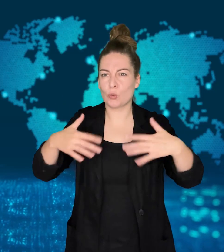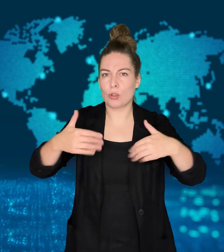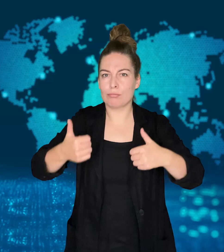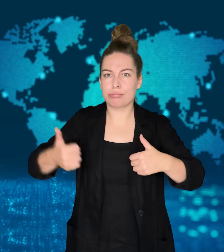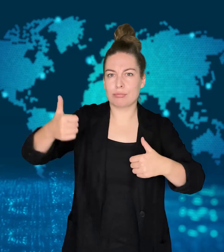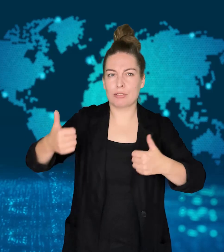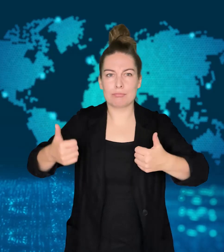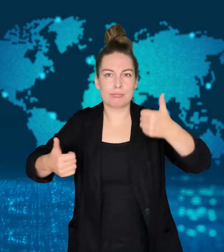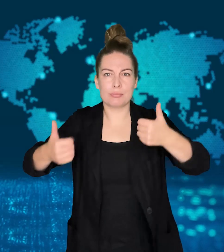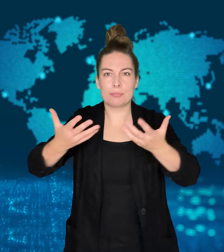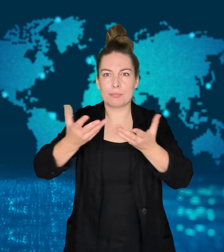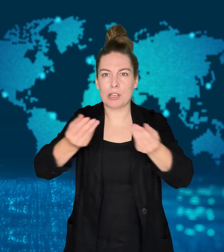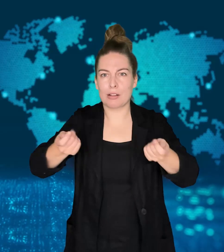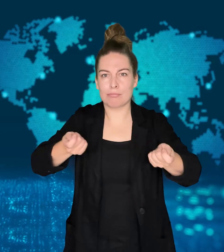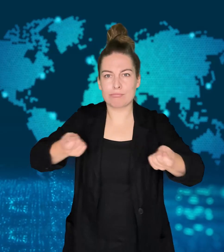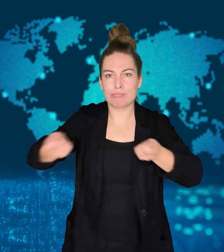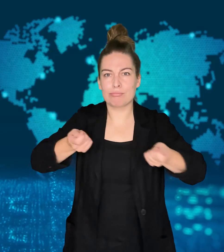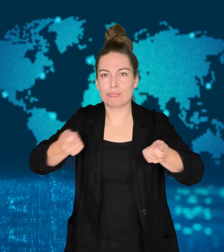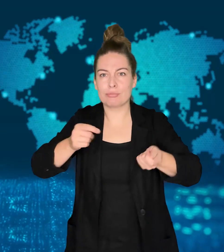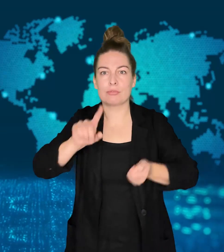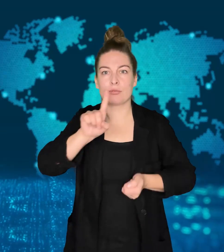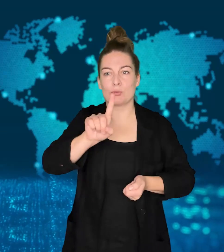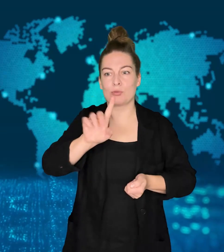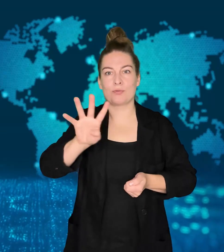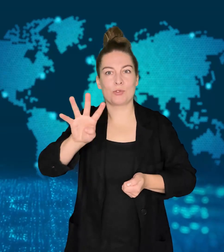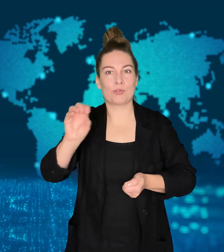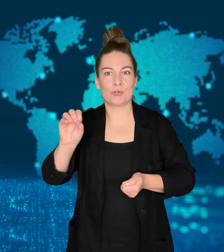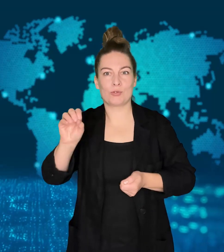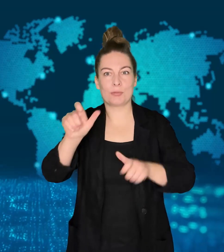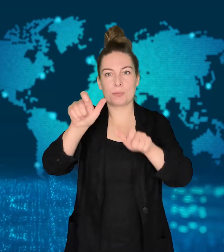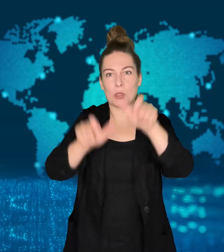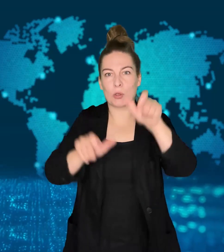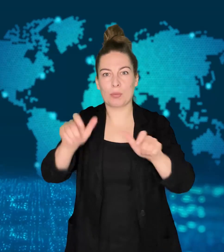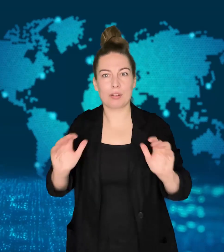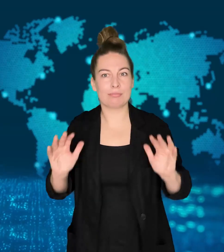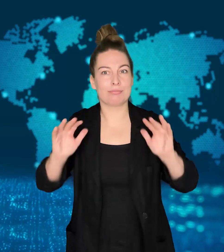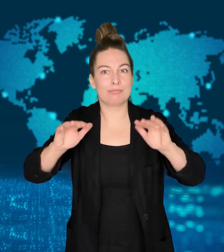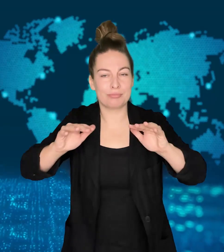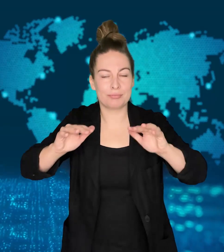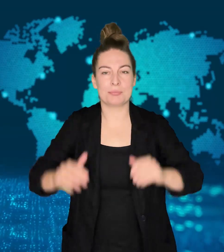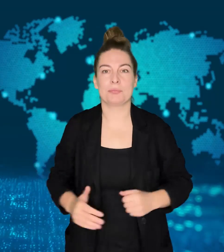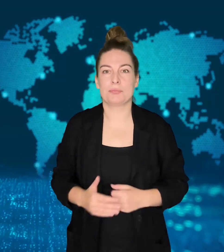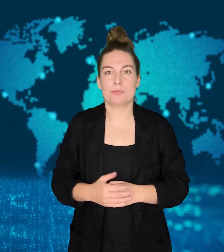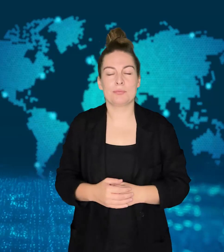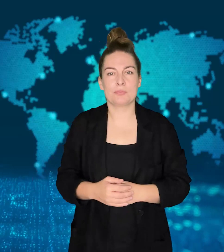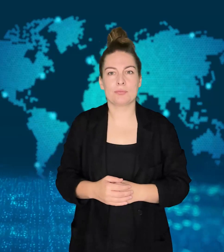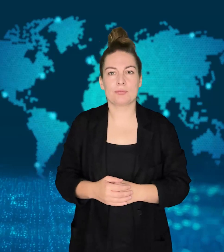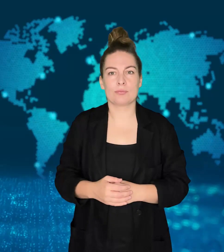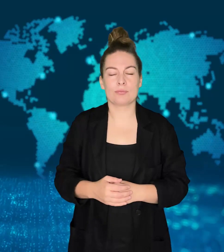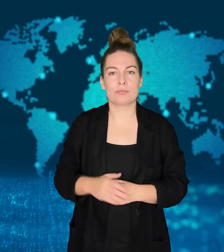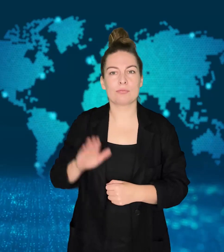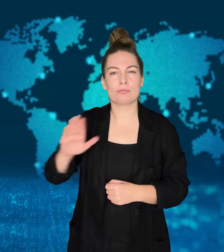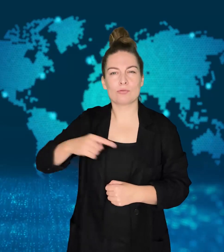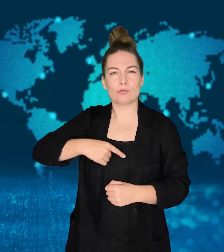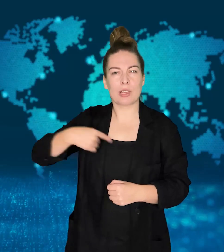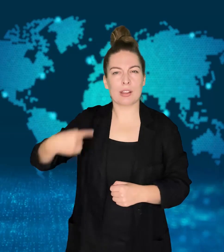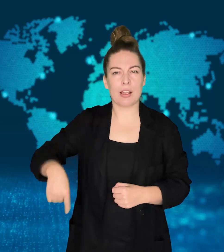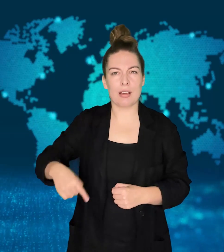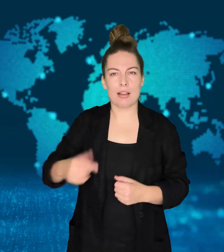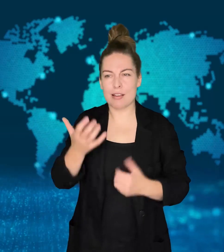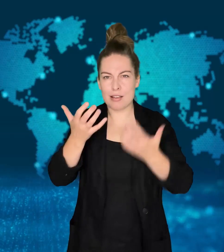It has been ten years since Xi began the China's Belt and Road initiative